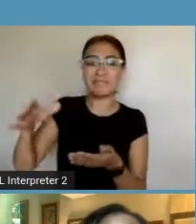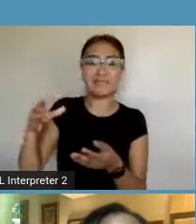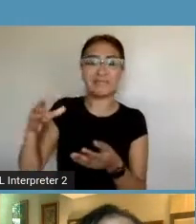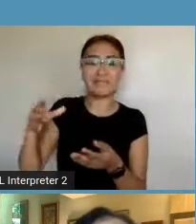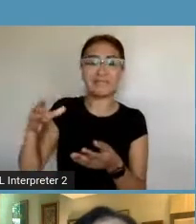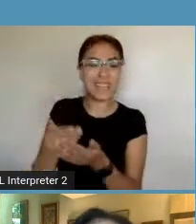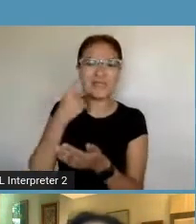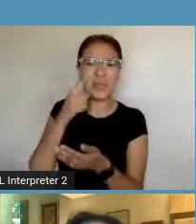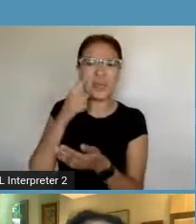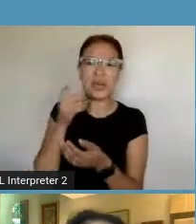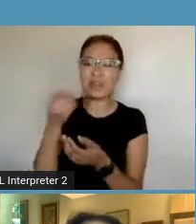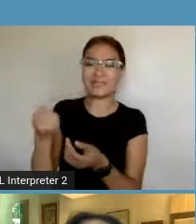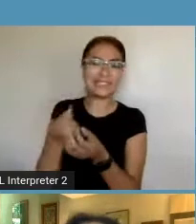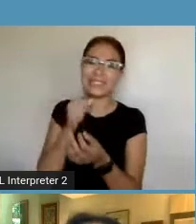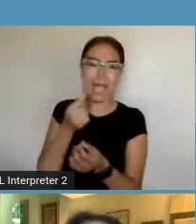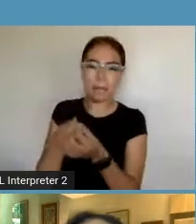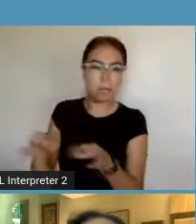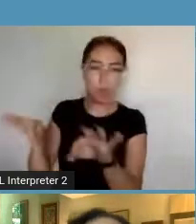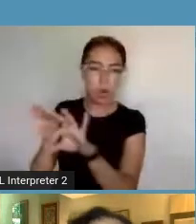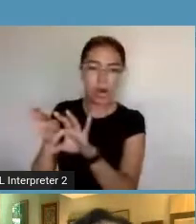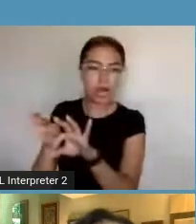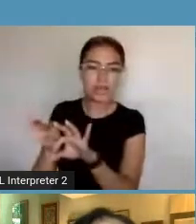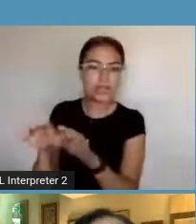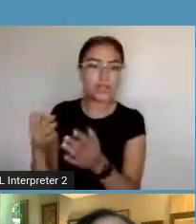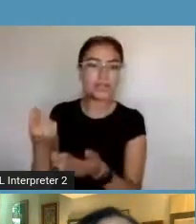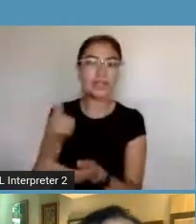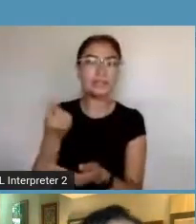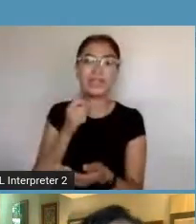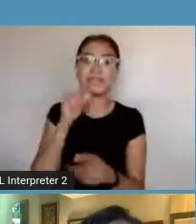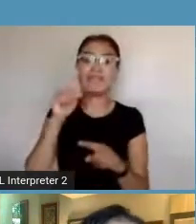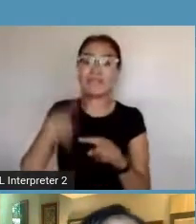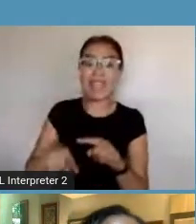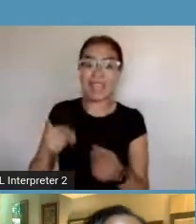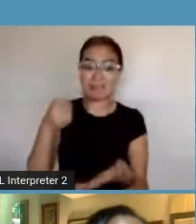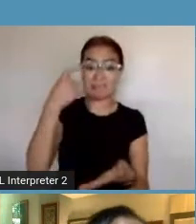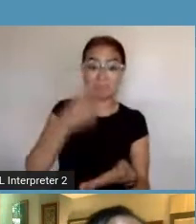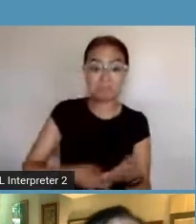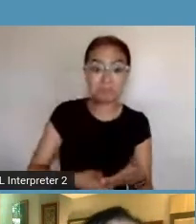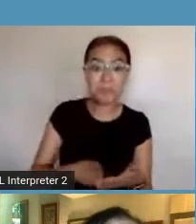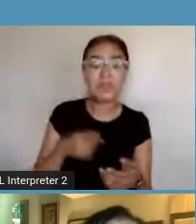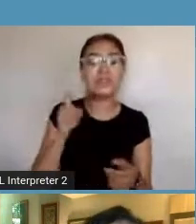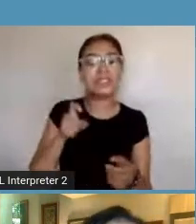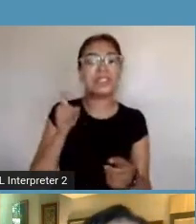You want to do something manageable, feasible, sustainable, and you will be able to maintain.